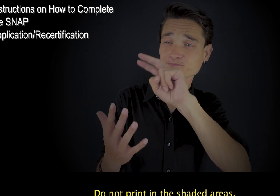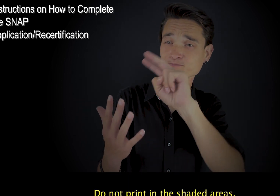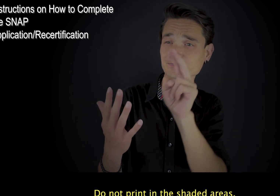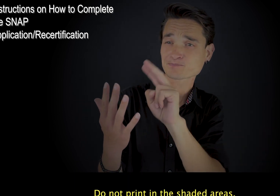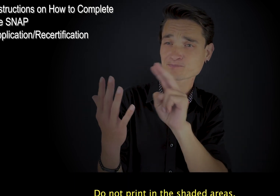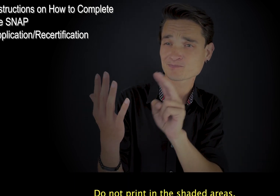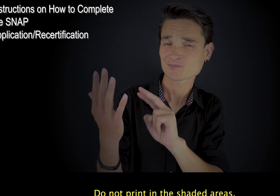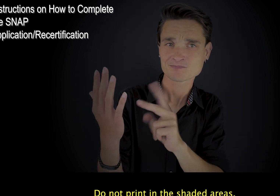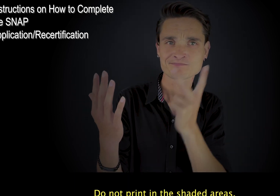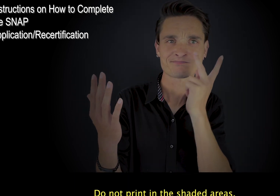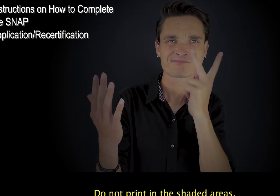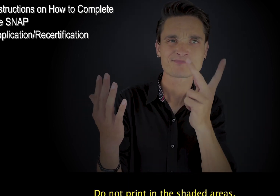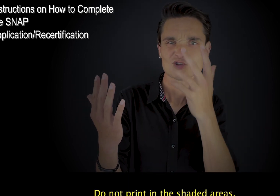Do not print in the shaded areas.